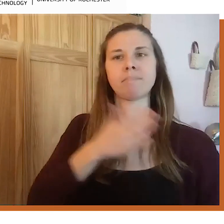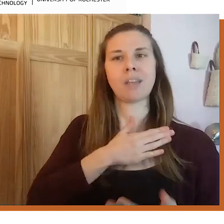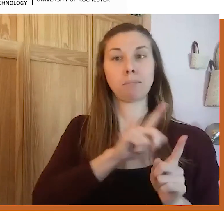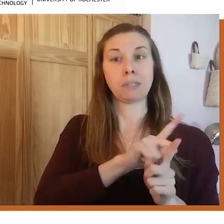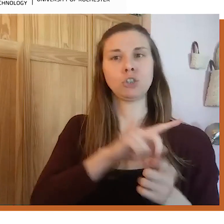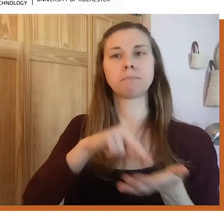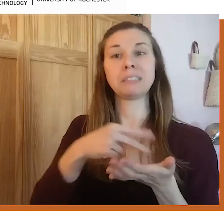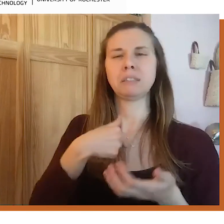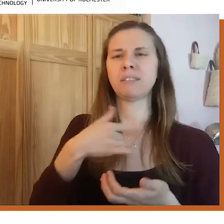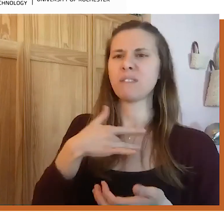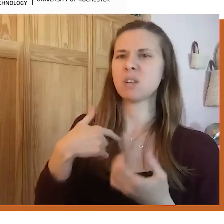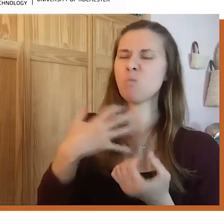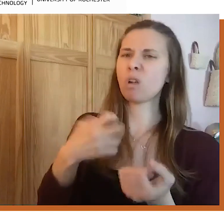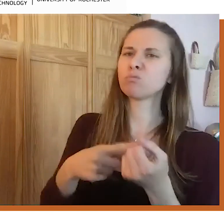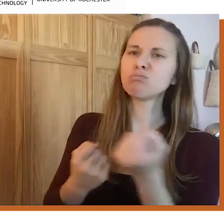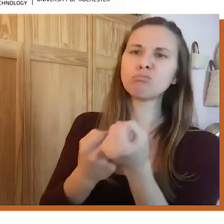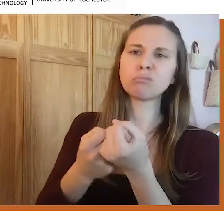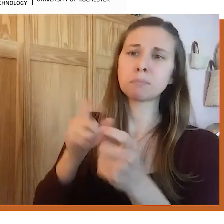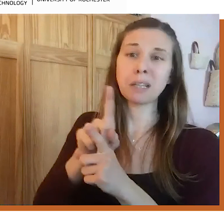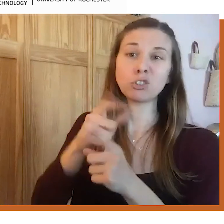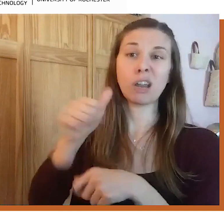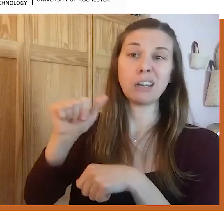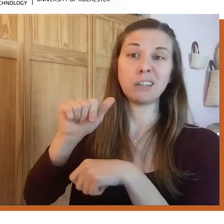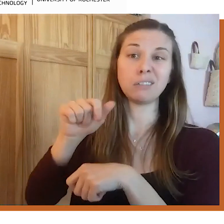and I'm very grateful to my mentor, and, because of that, I want to pass it on,